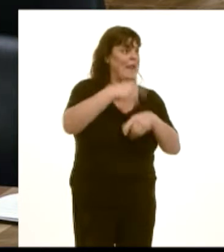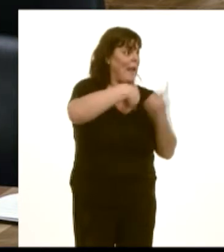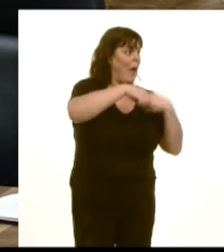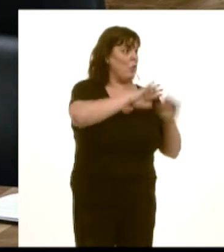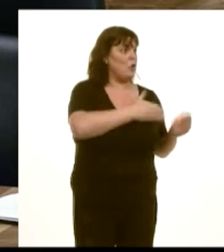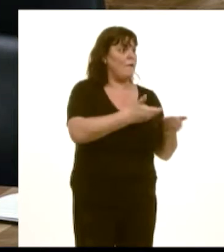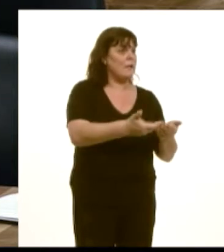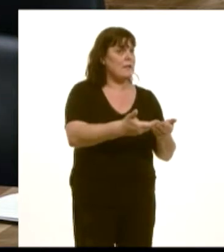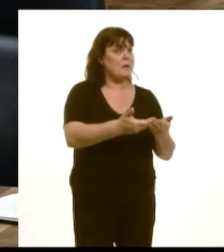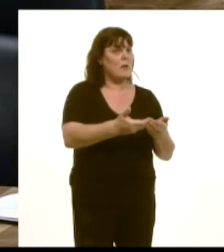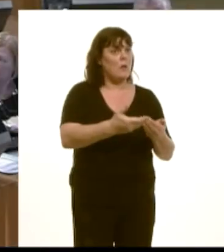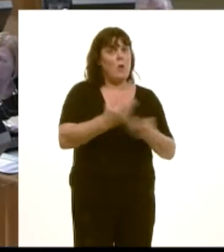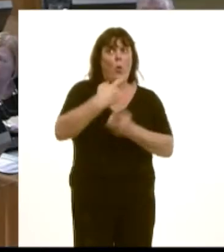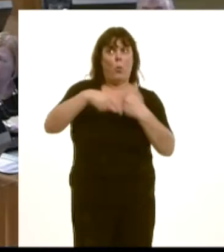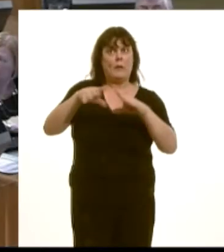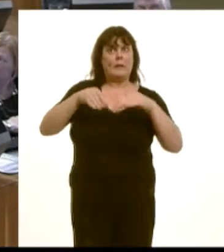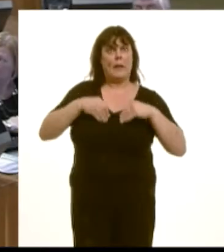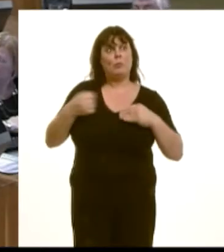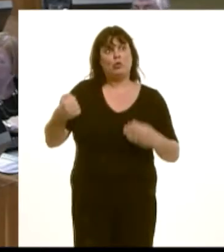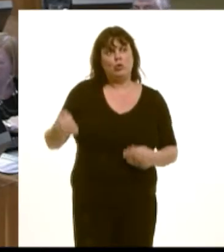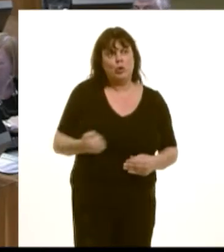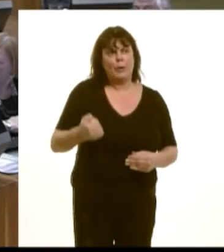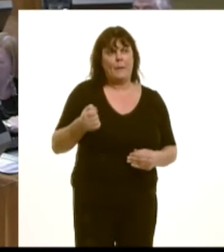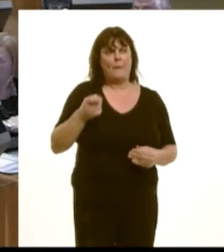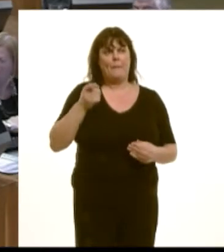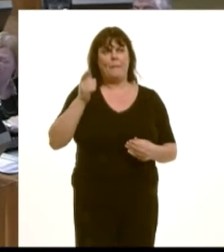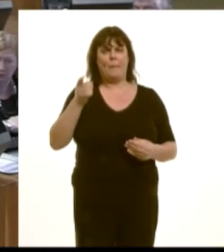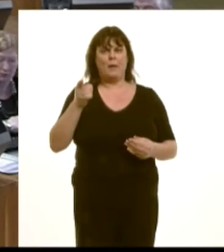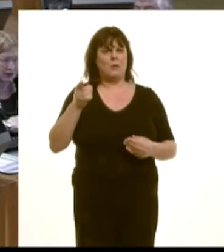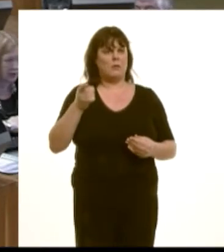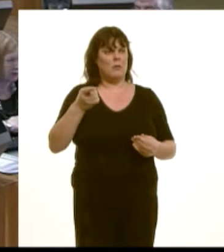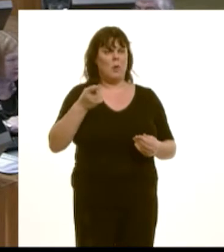there is no reason why we should not, of course, given the fact that we have no representative on